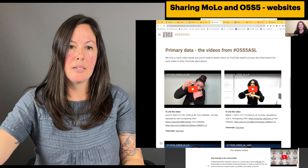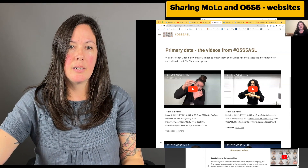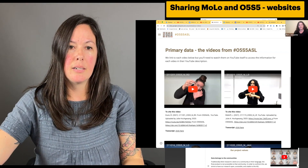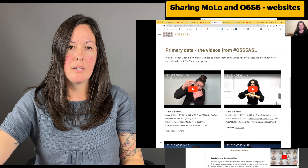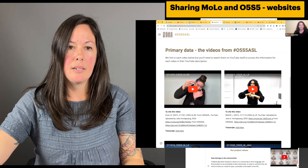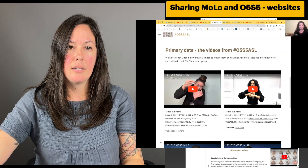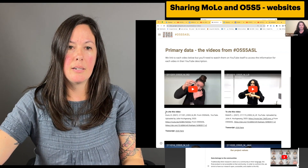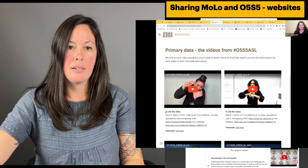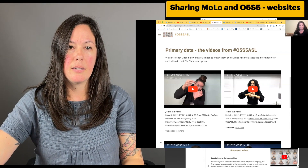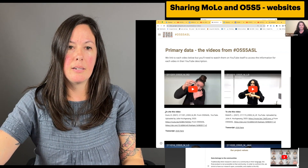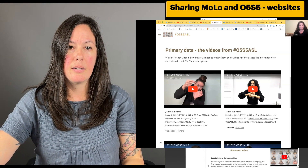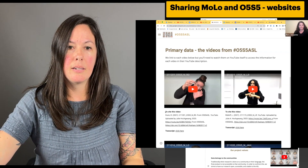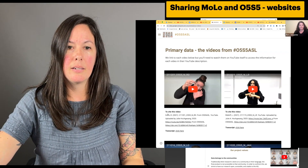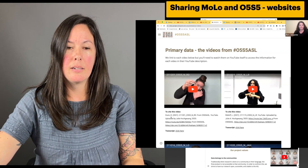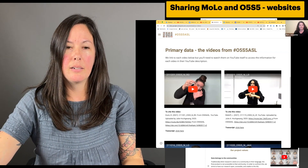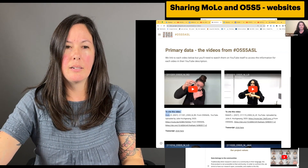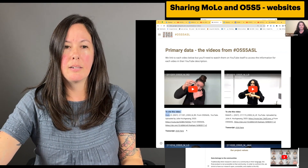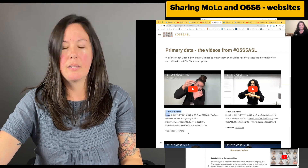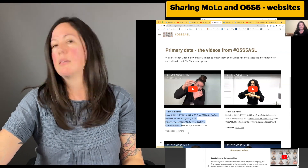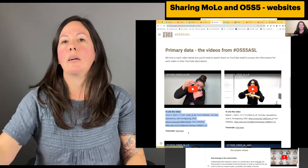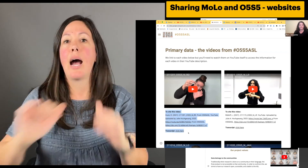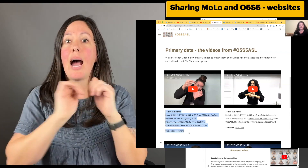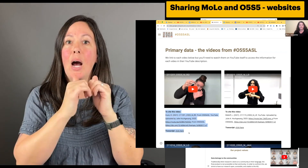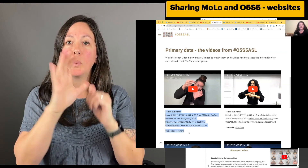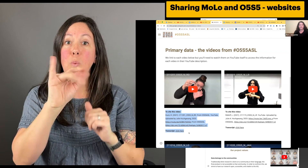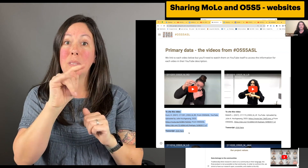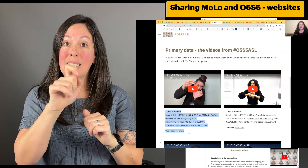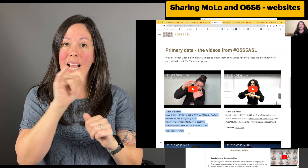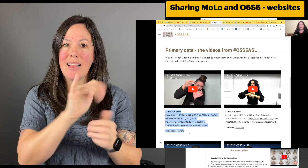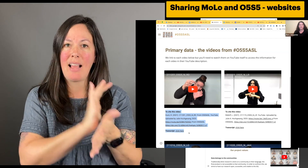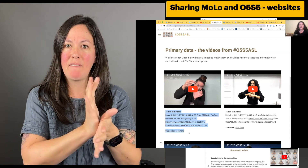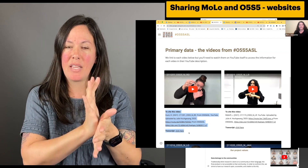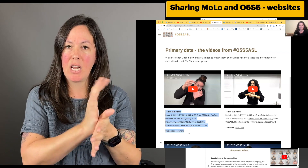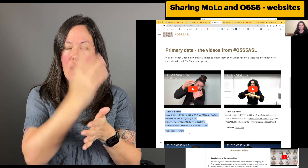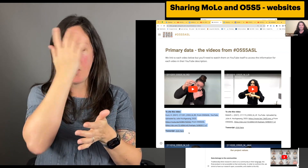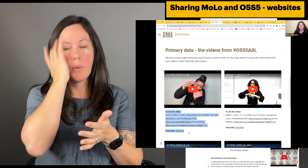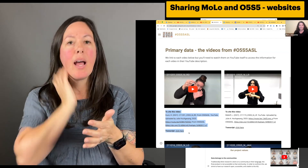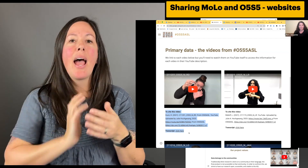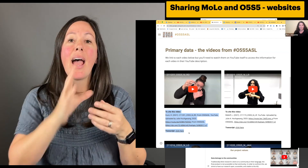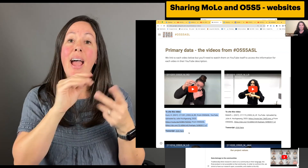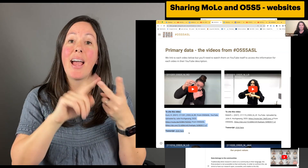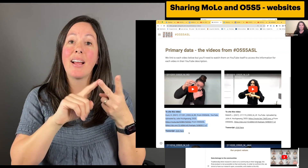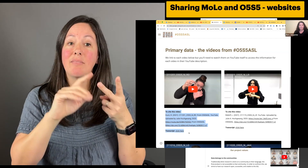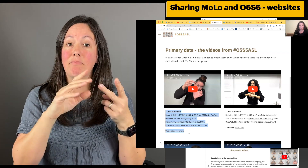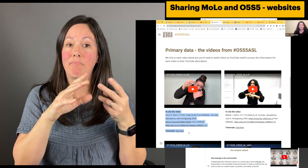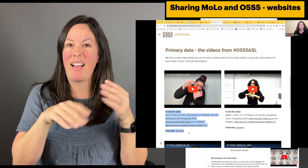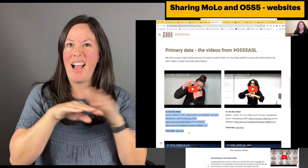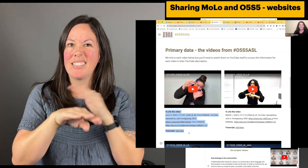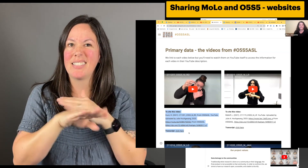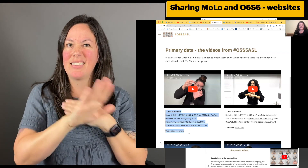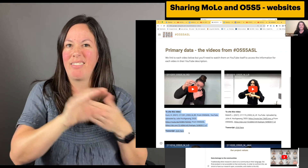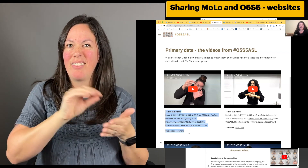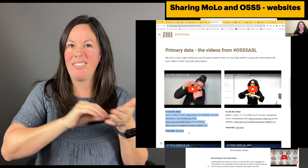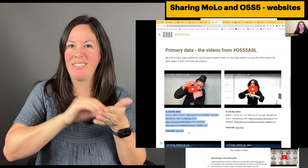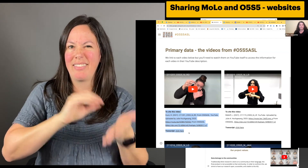see short narratives under each video we see how